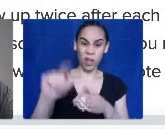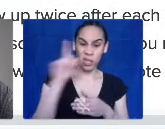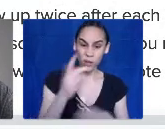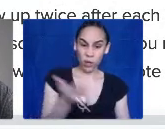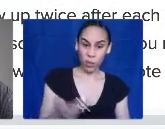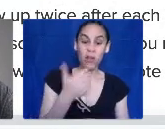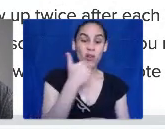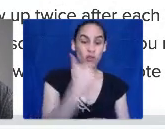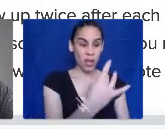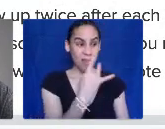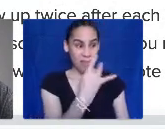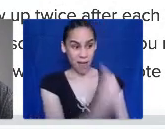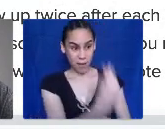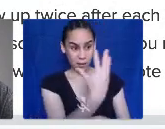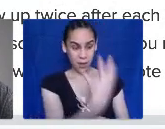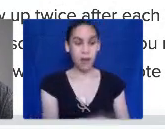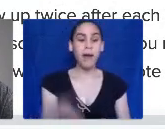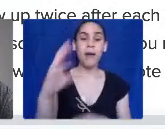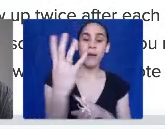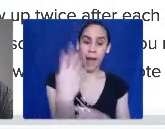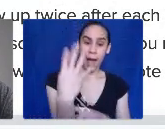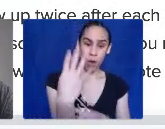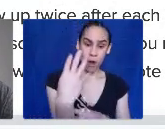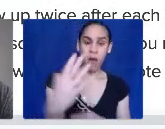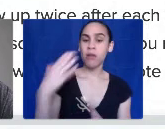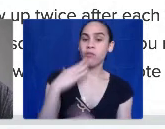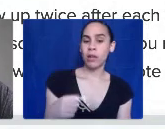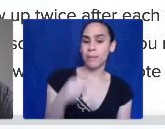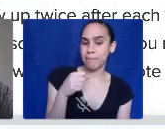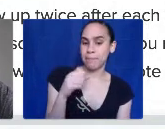a good camera um and a good microphone right and unfortunately look we're going to be in